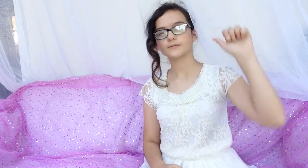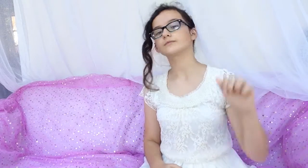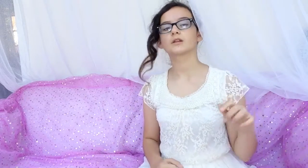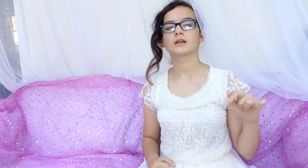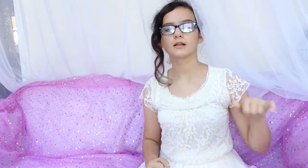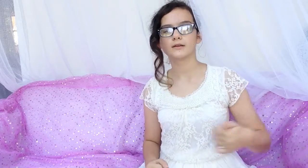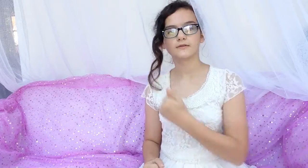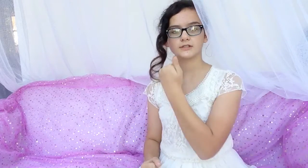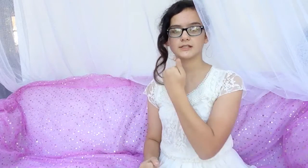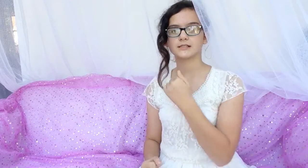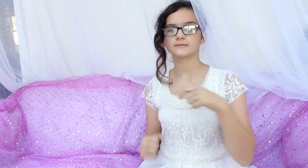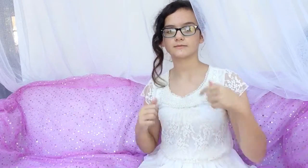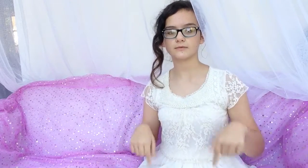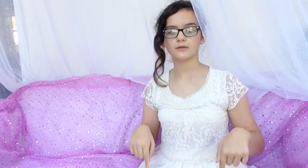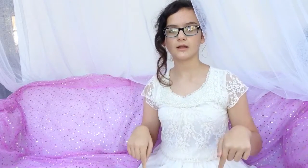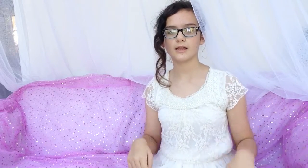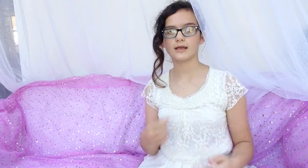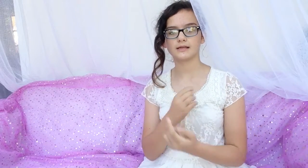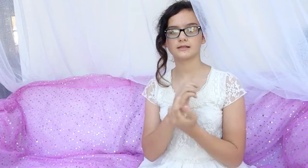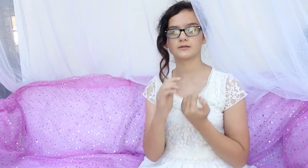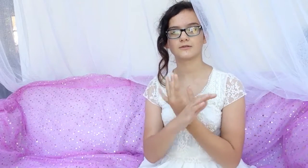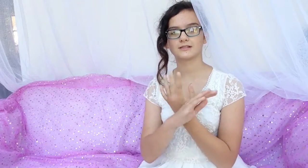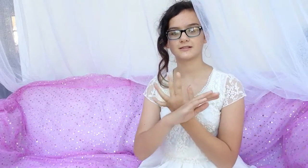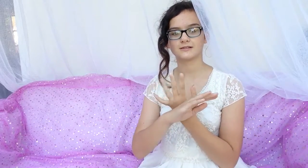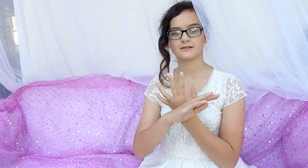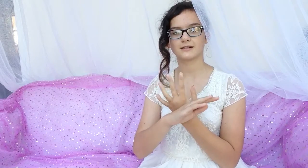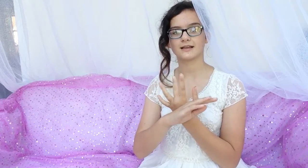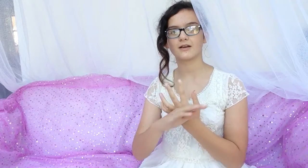If she's here, it's crystal clear